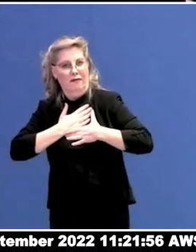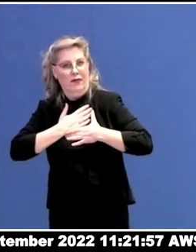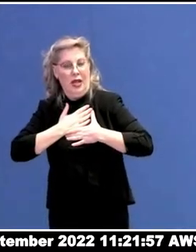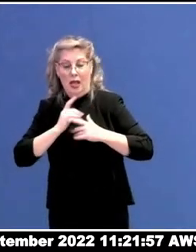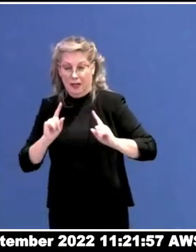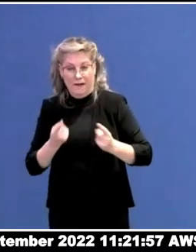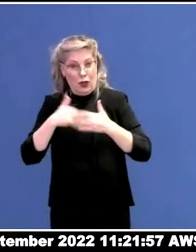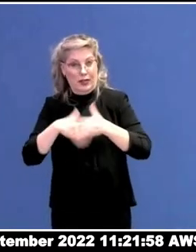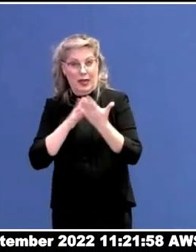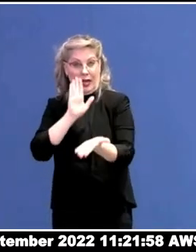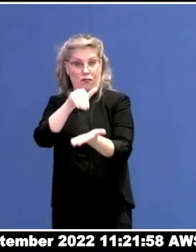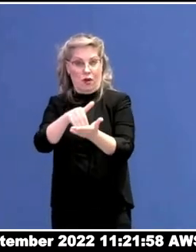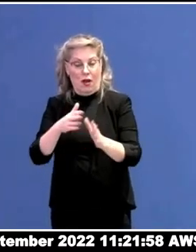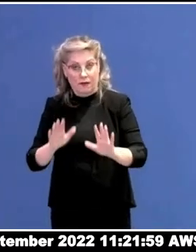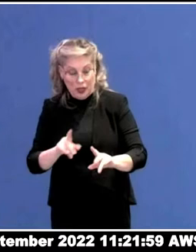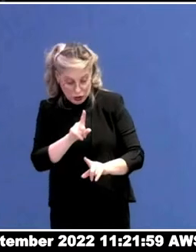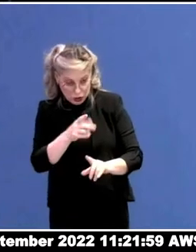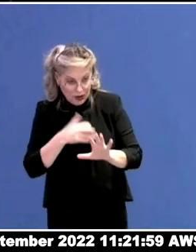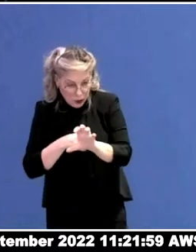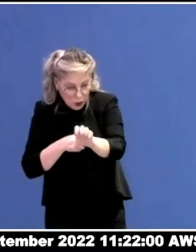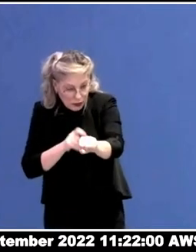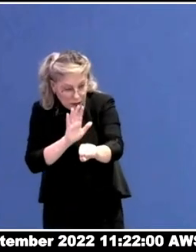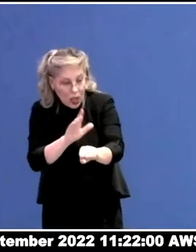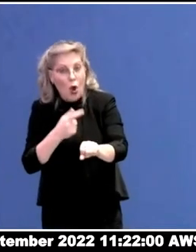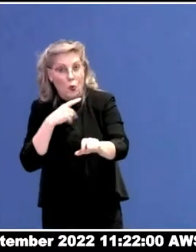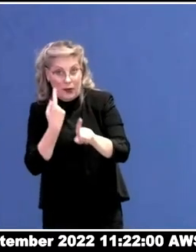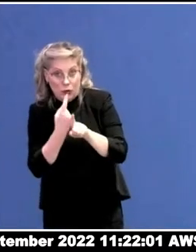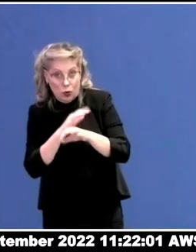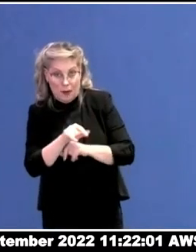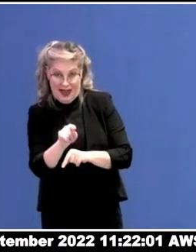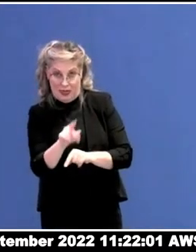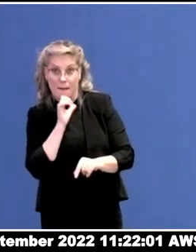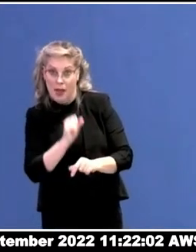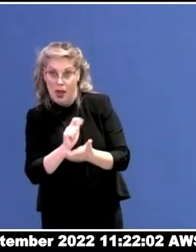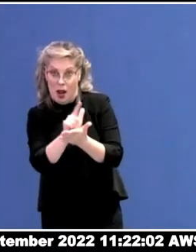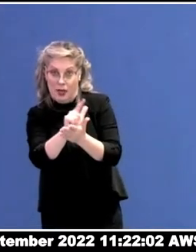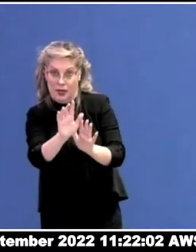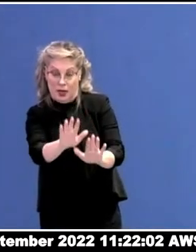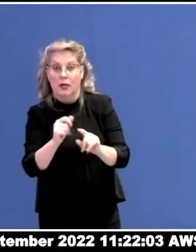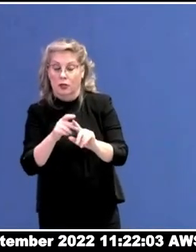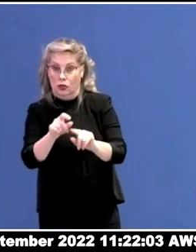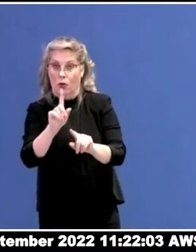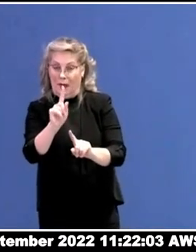Is that okay - MS KRAKOUER: Of course. MS McMAHON: - if I deal with that later? But I just want to understand some of the relationship issues first.